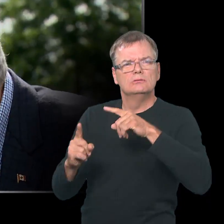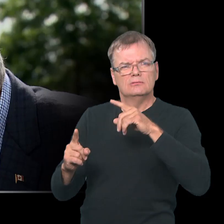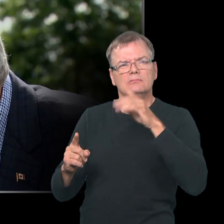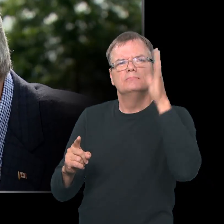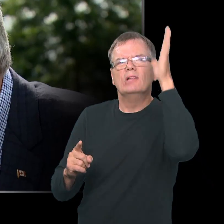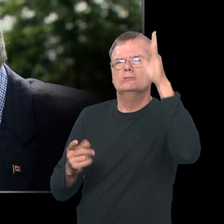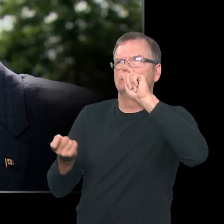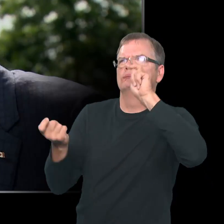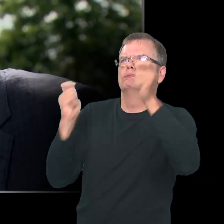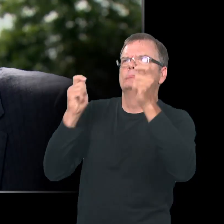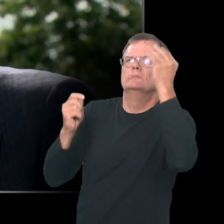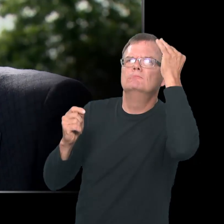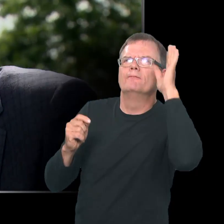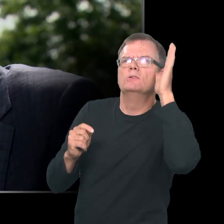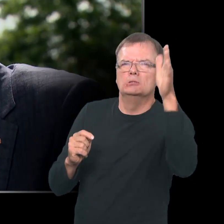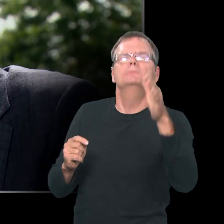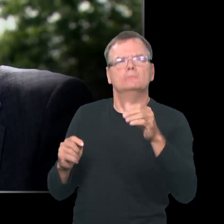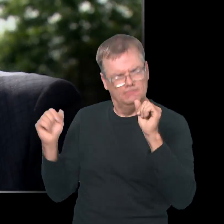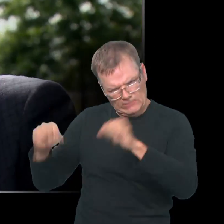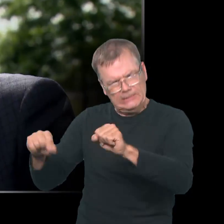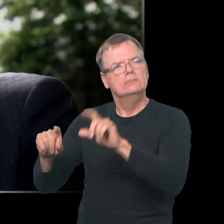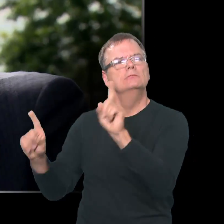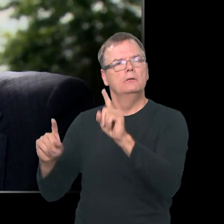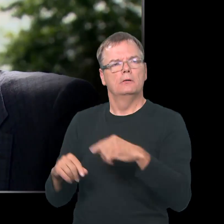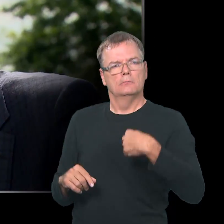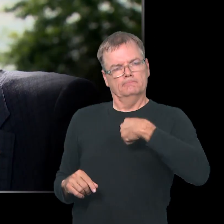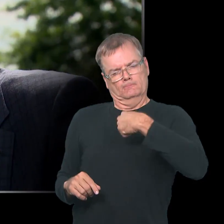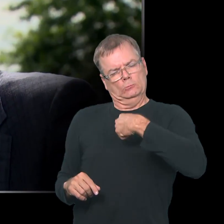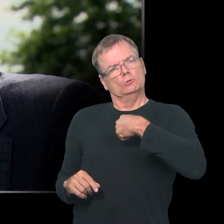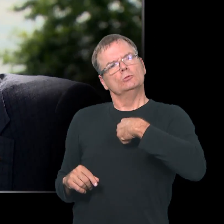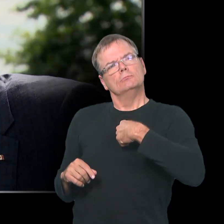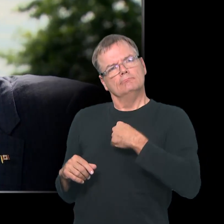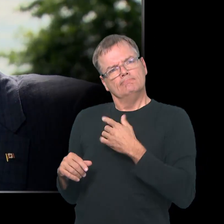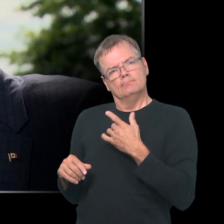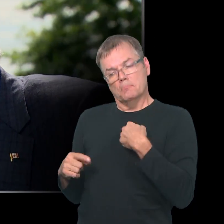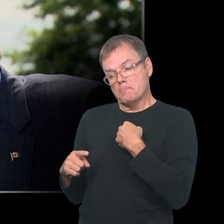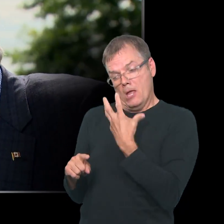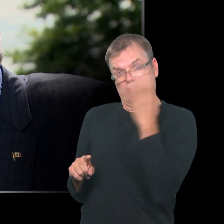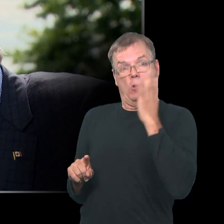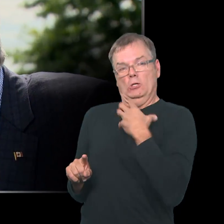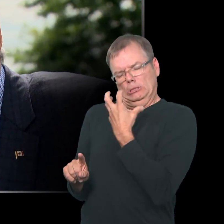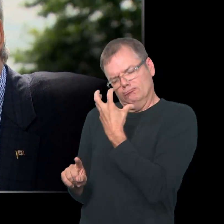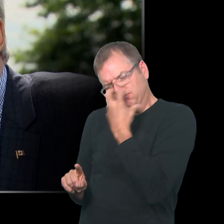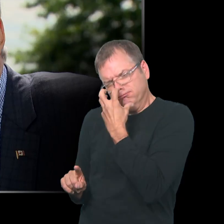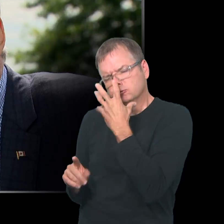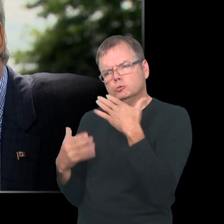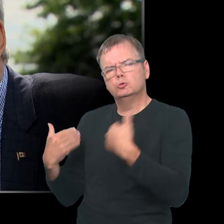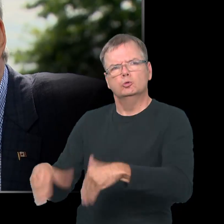You ask yourself what could we do differently in the future, but, you know, at some point, I would say this: I went through a period